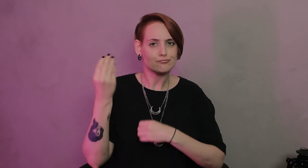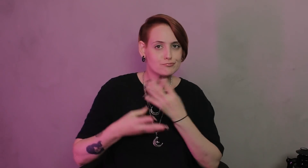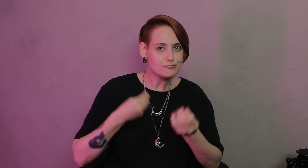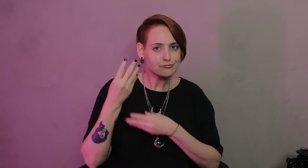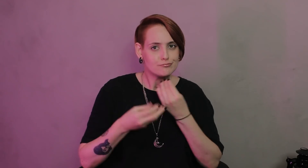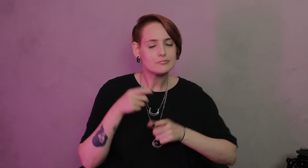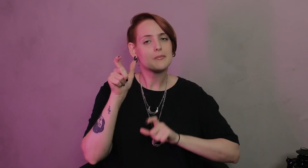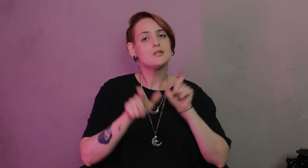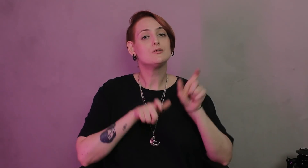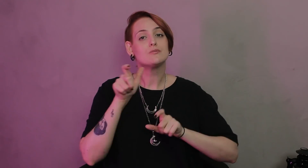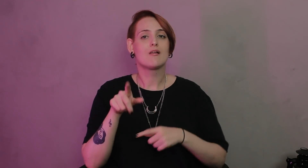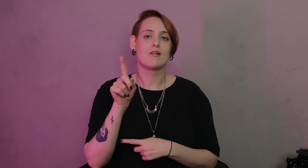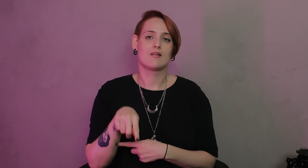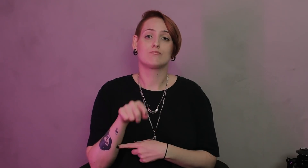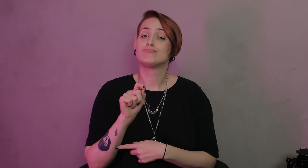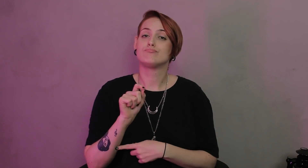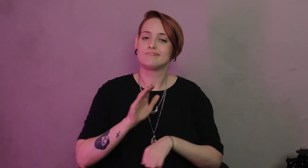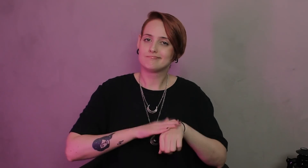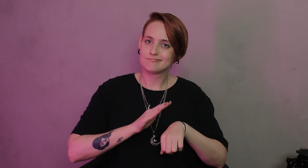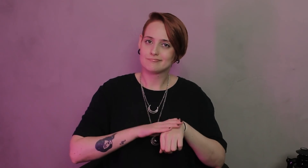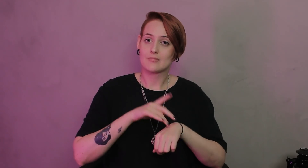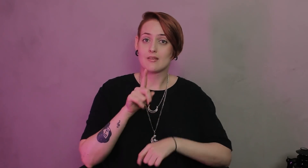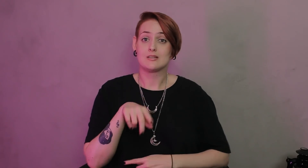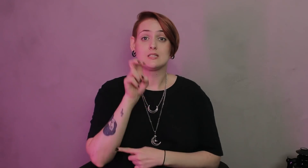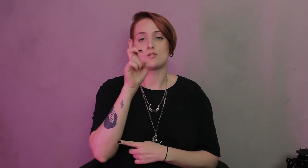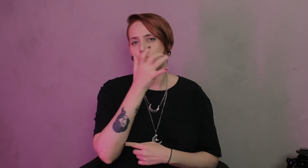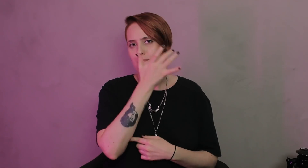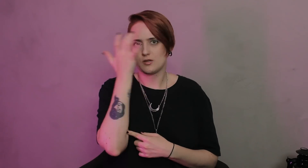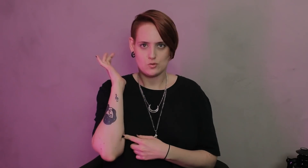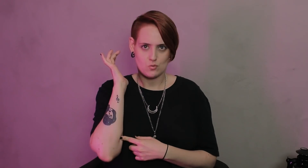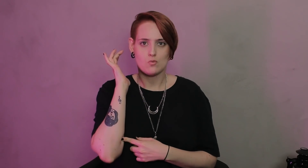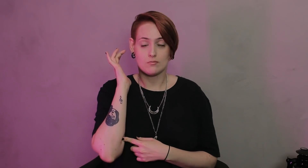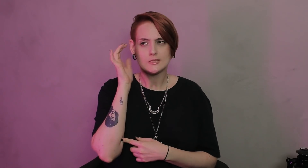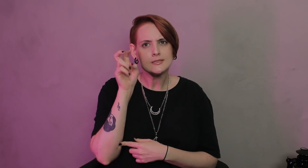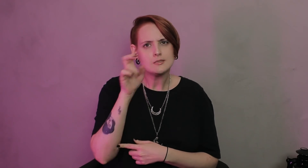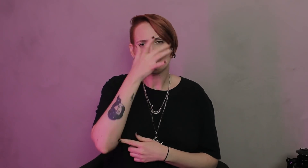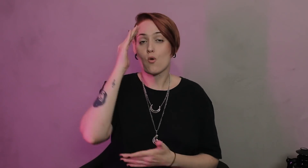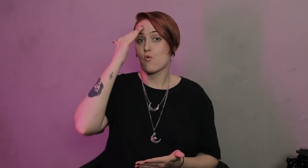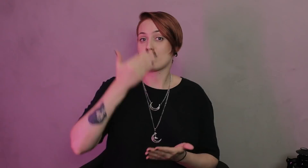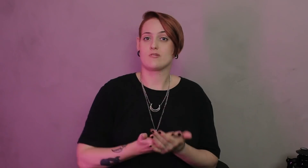for the refugees, were five trusted people.